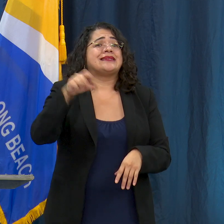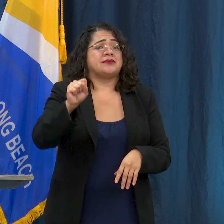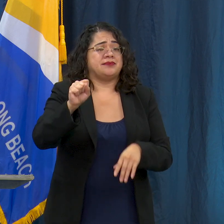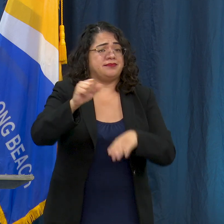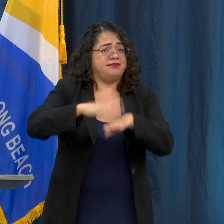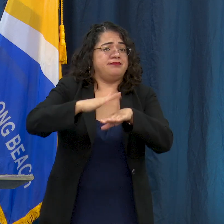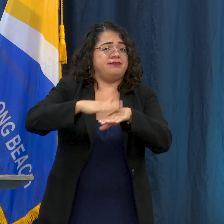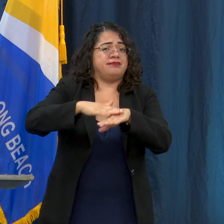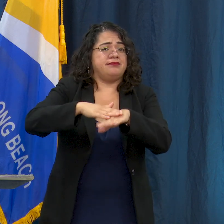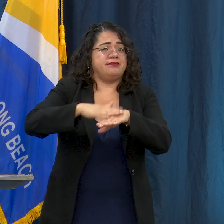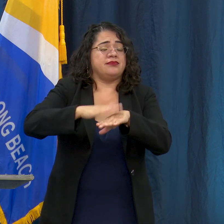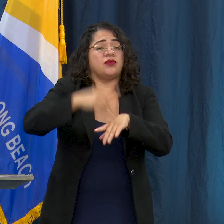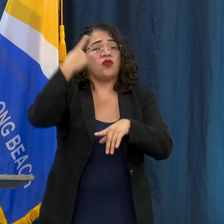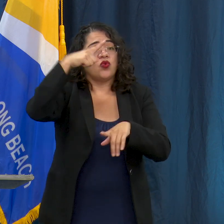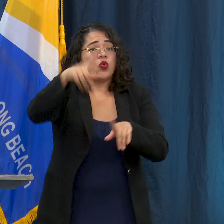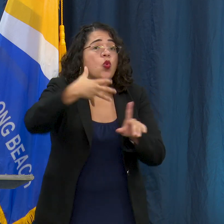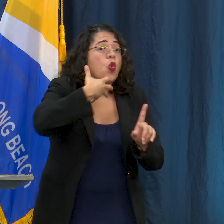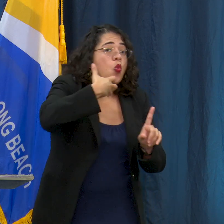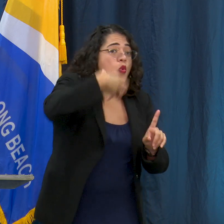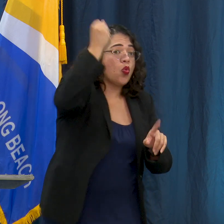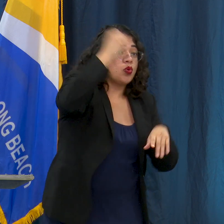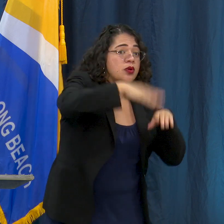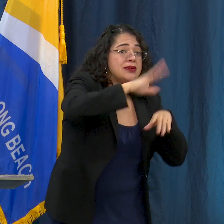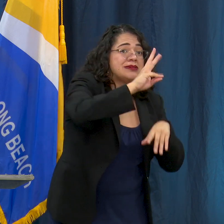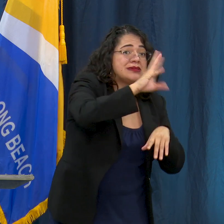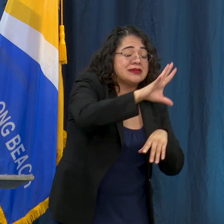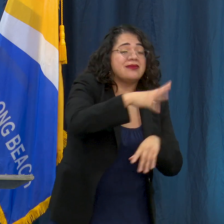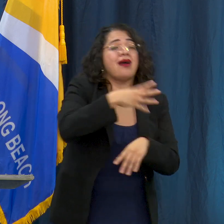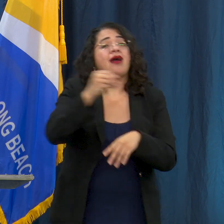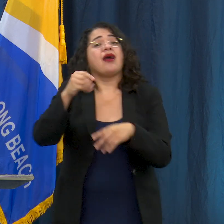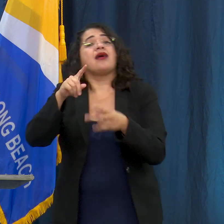health conditions but anyone can use these tips to lower their risk as